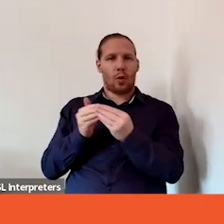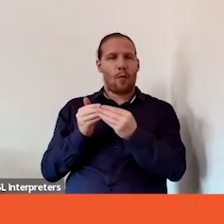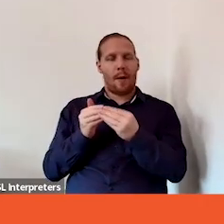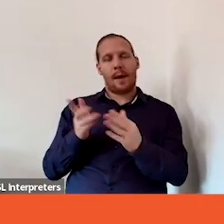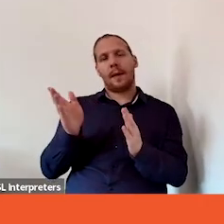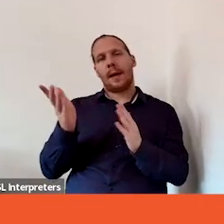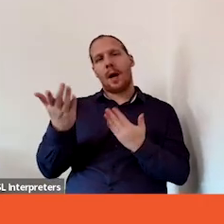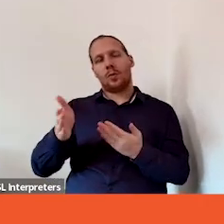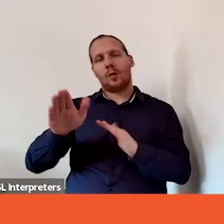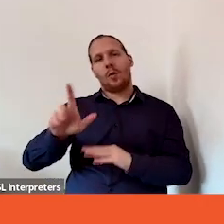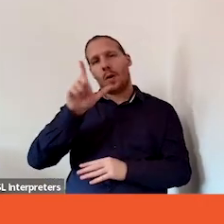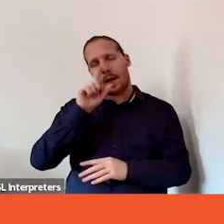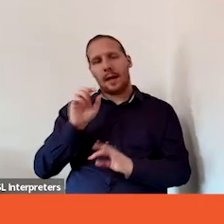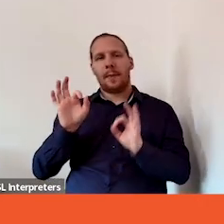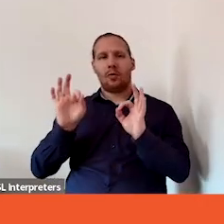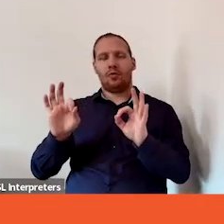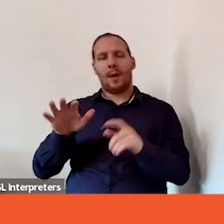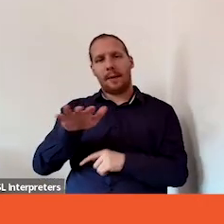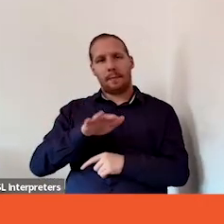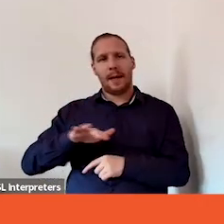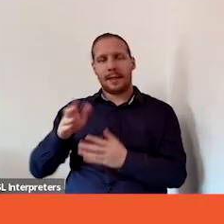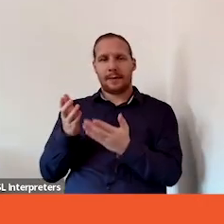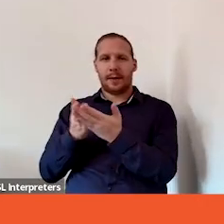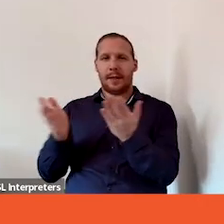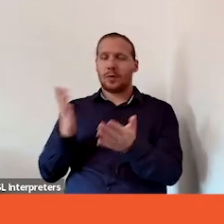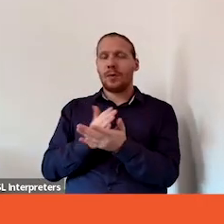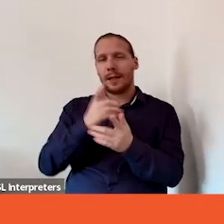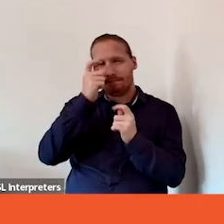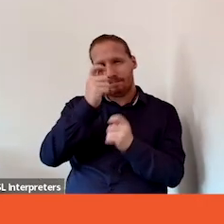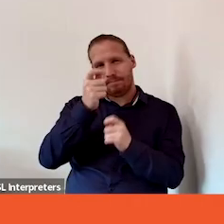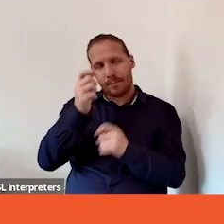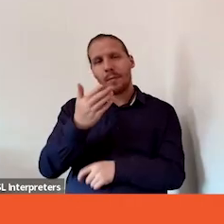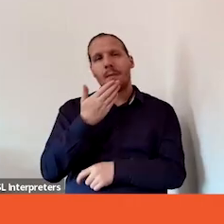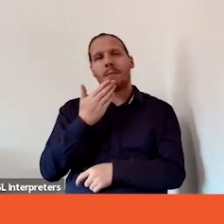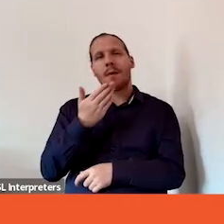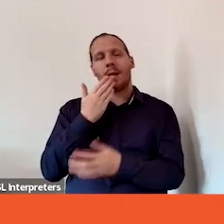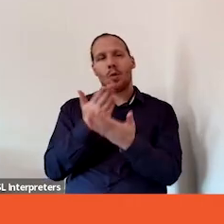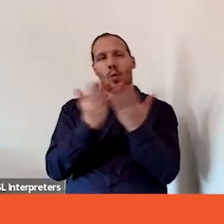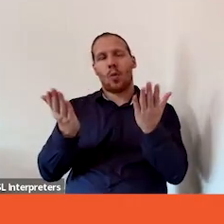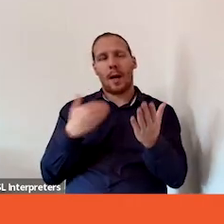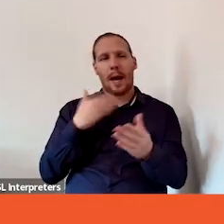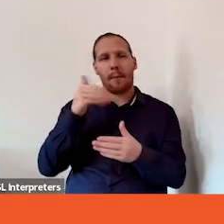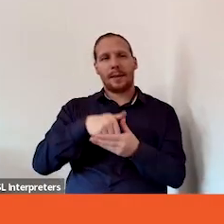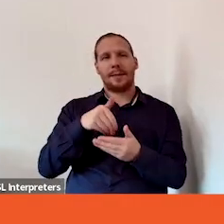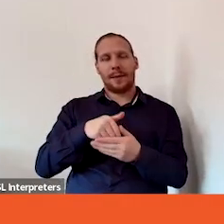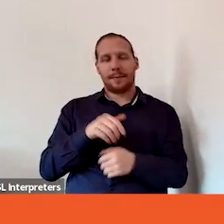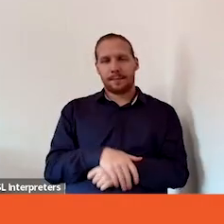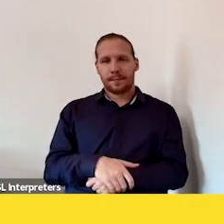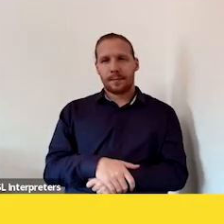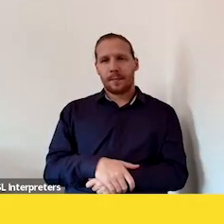Their children. And their mokopuna, to our funders, MSD and our hosts